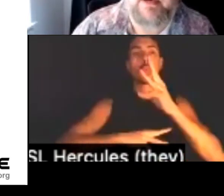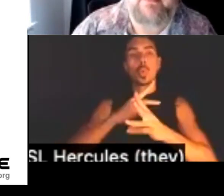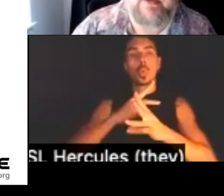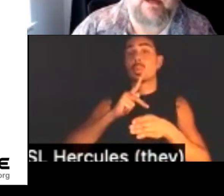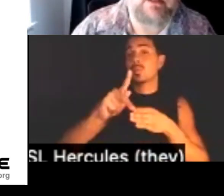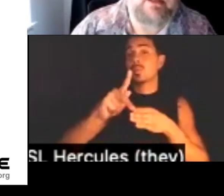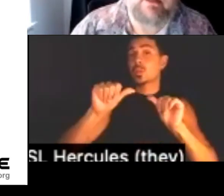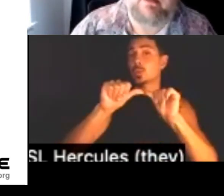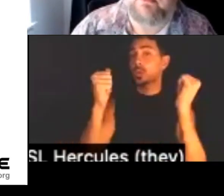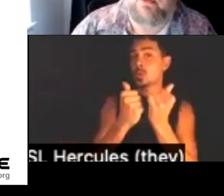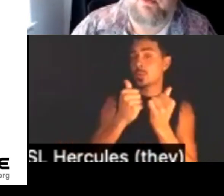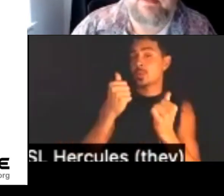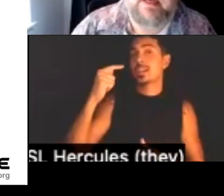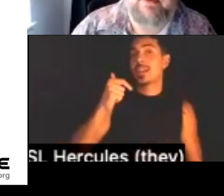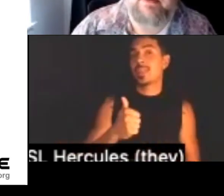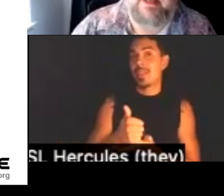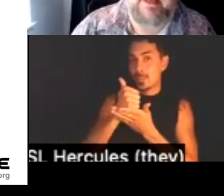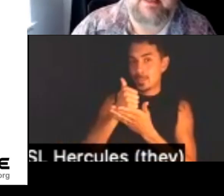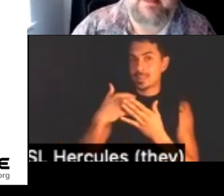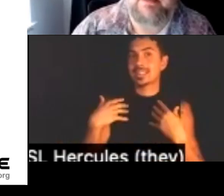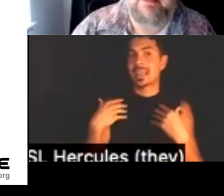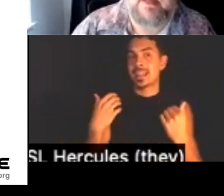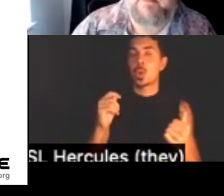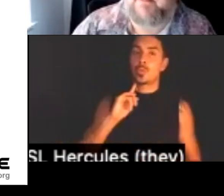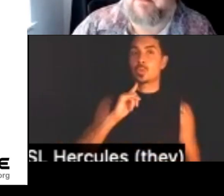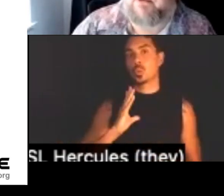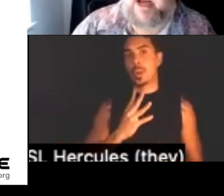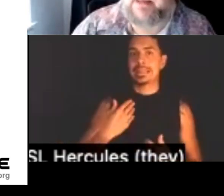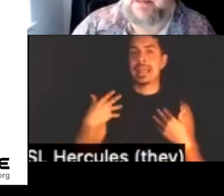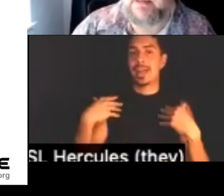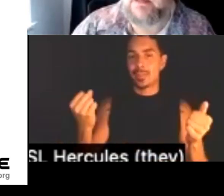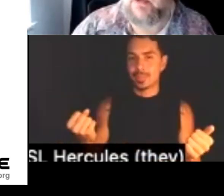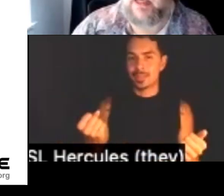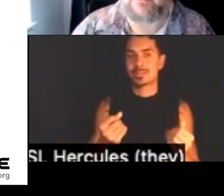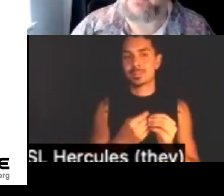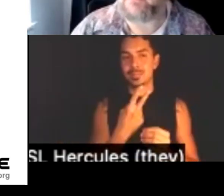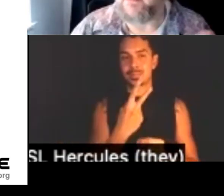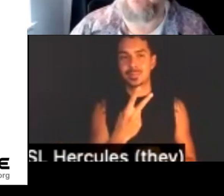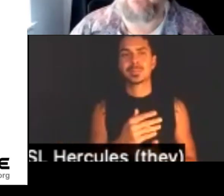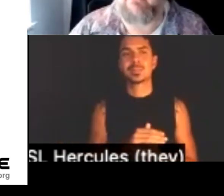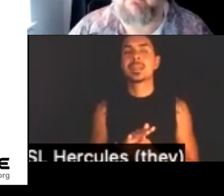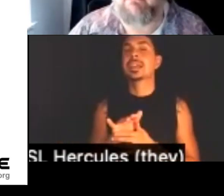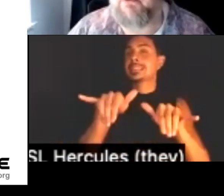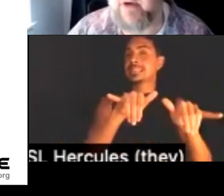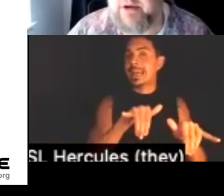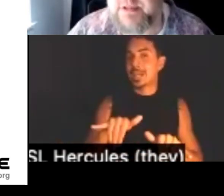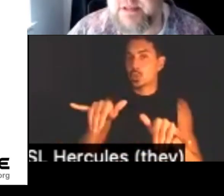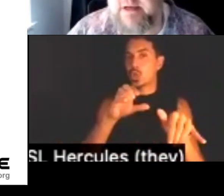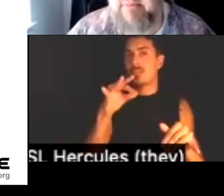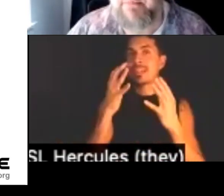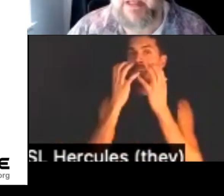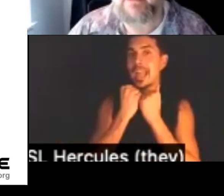Standards of Care are the gold standard and I adhere to them in my practice. So again, this is intended for providers.